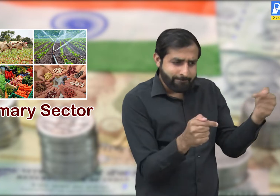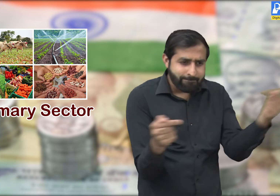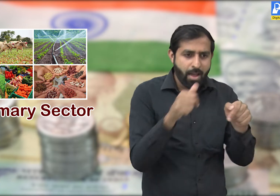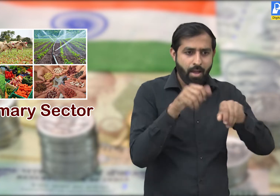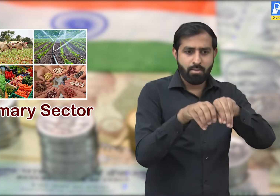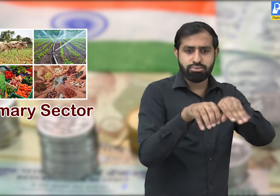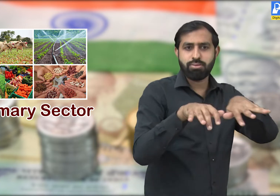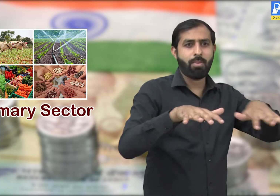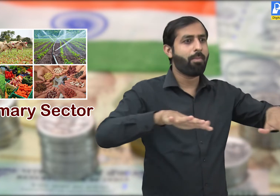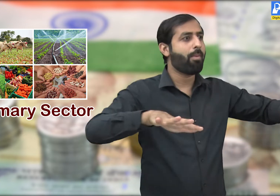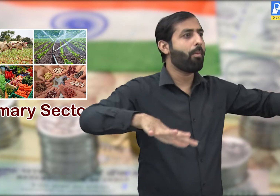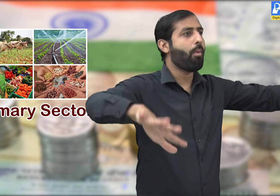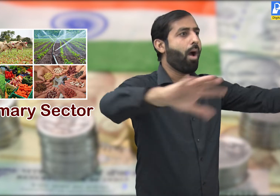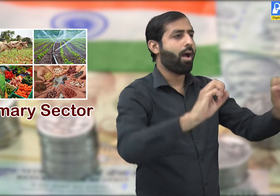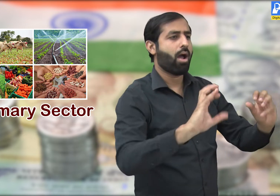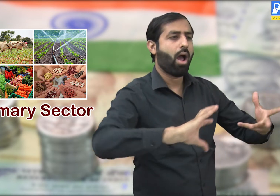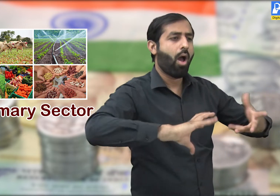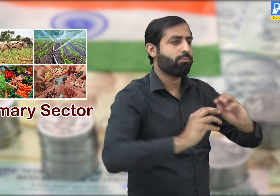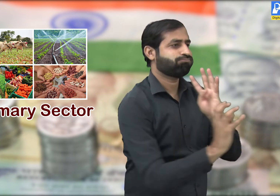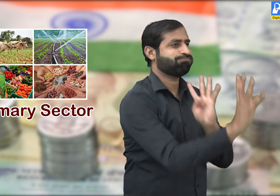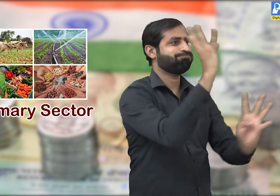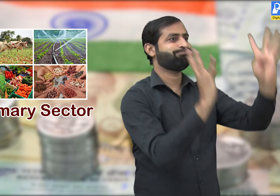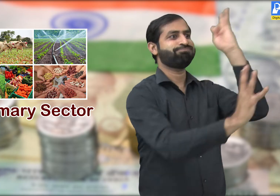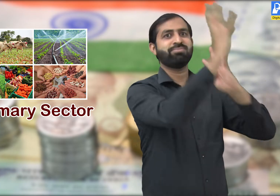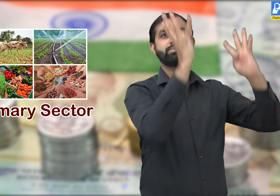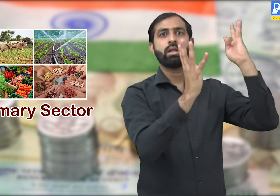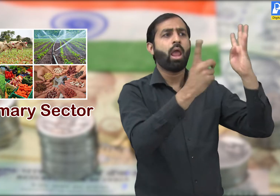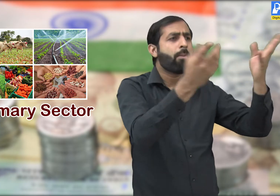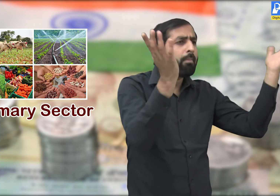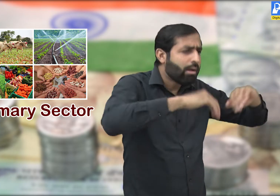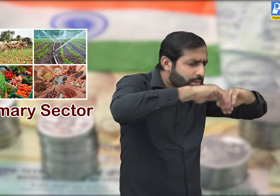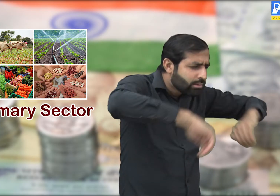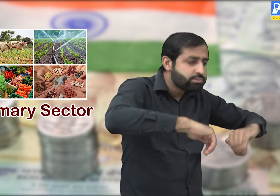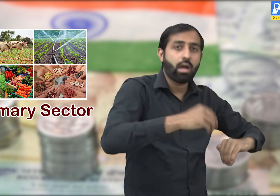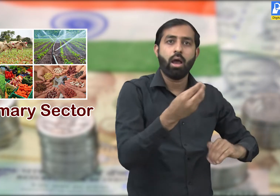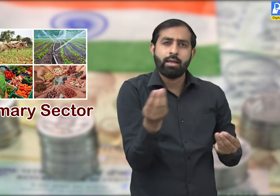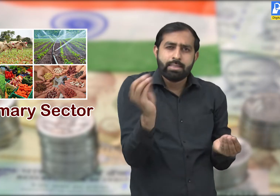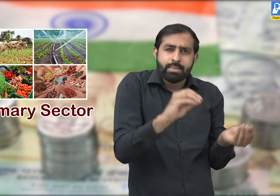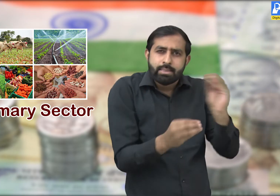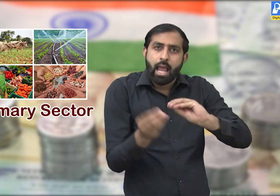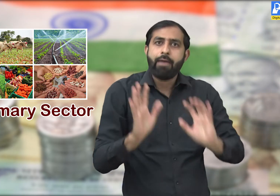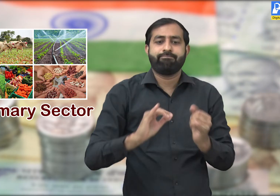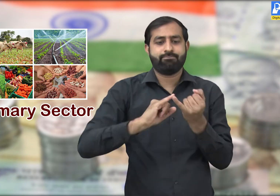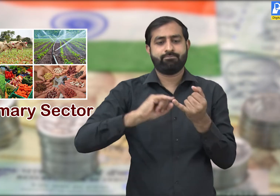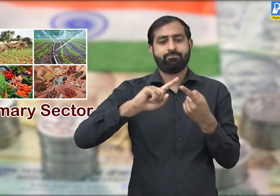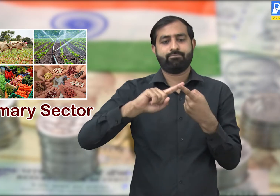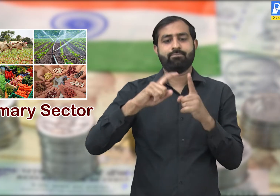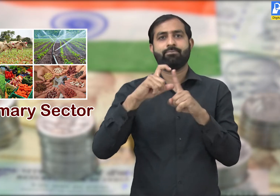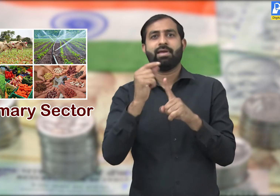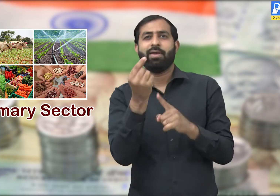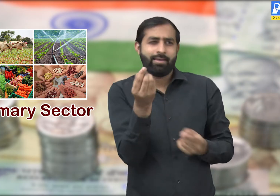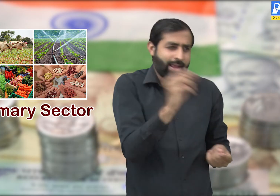Farmers have to test their creativity and come up with effective methods irrigation methods which they implement on